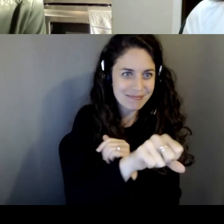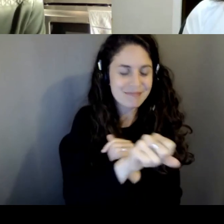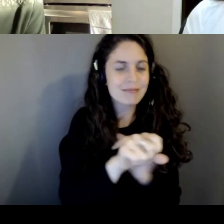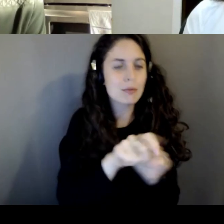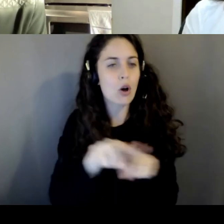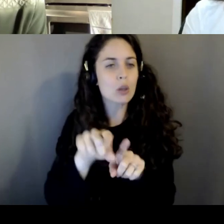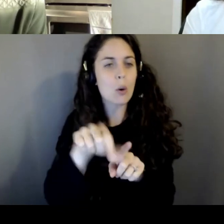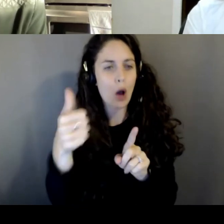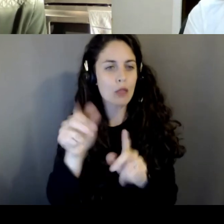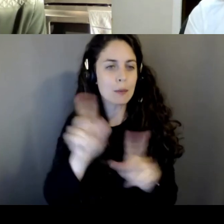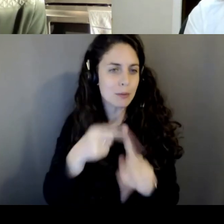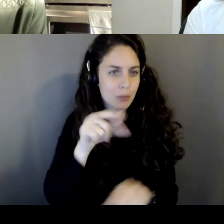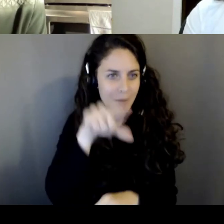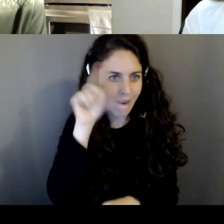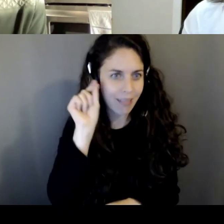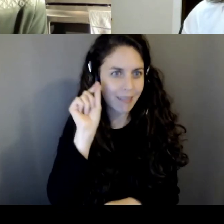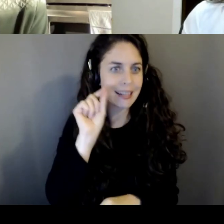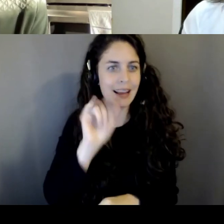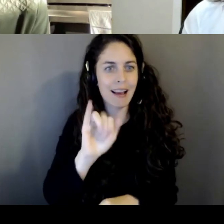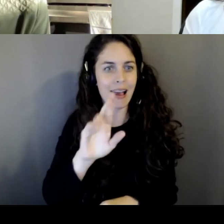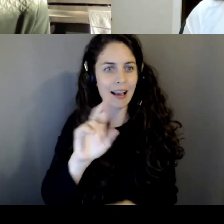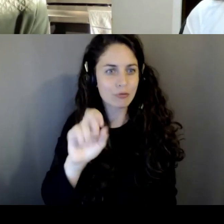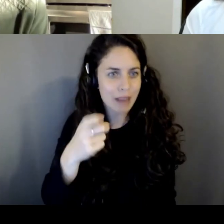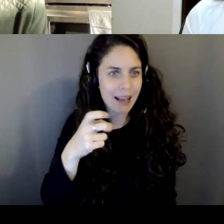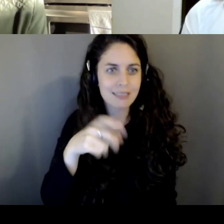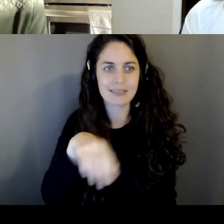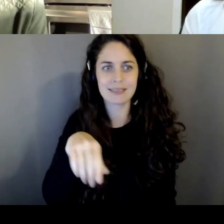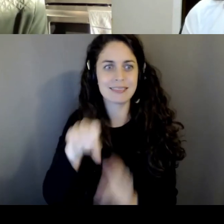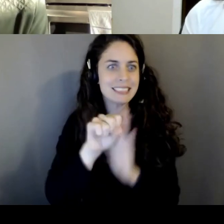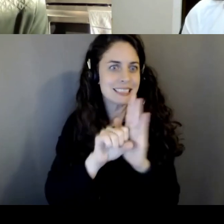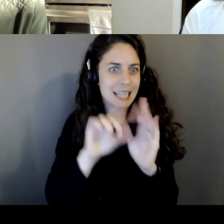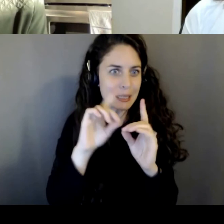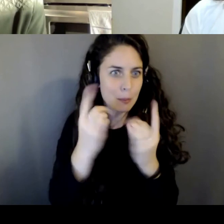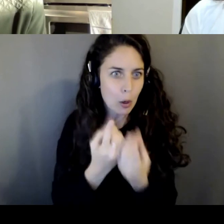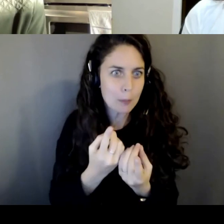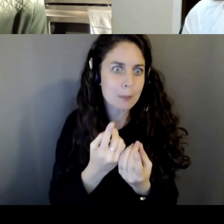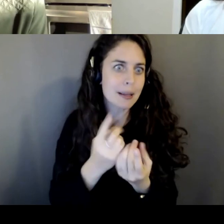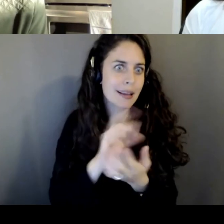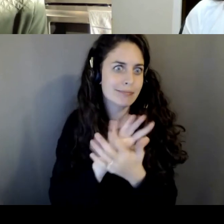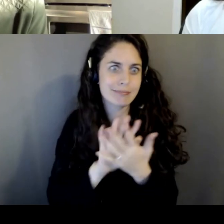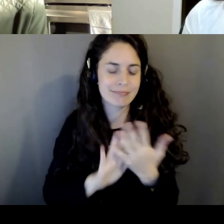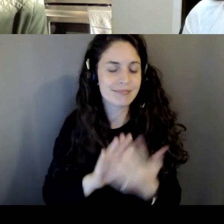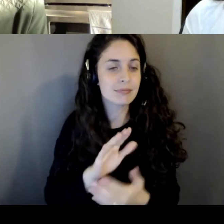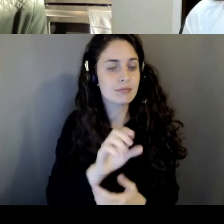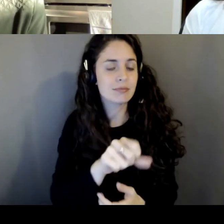at Gallaudet and at IREX, State Department. And so it's really exciting to be able